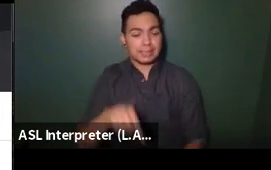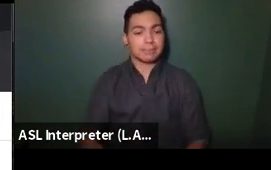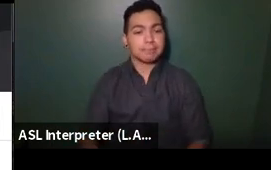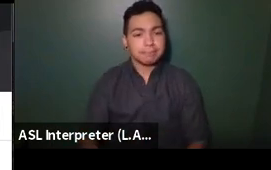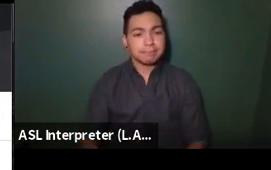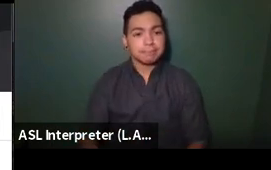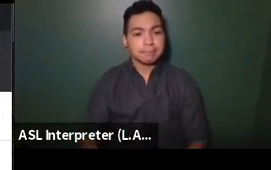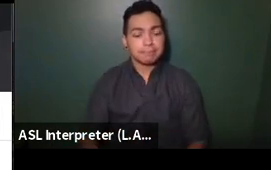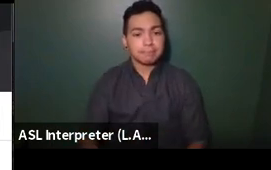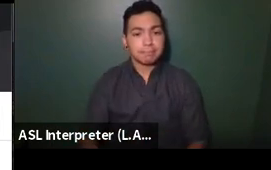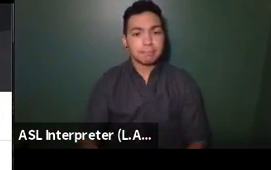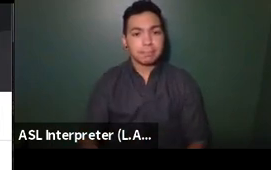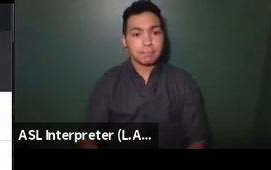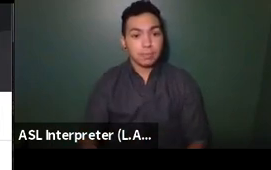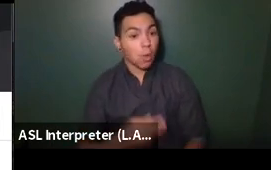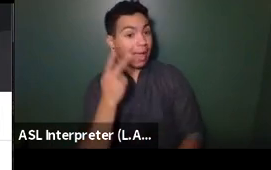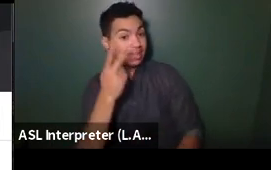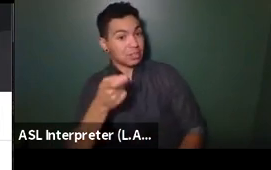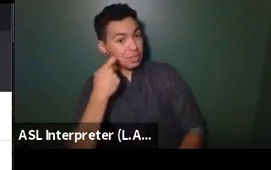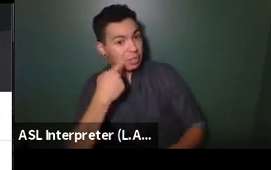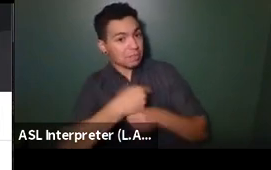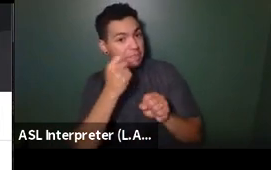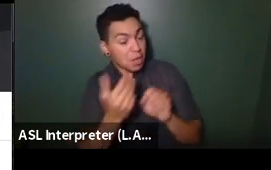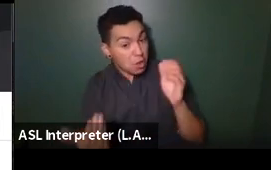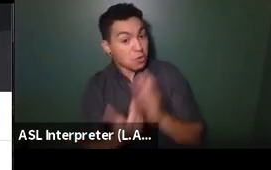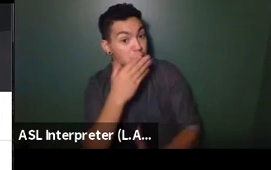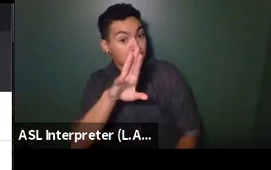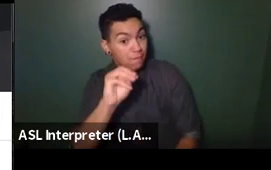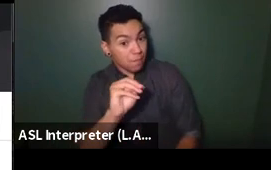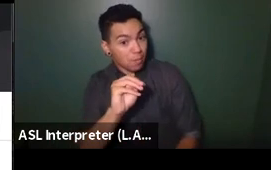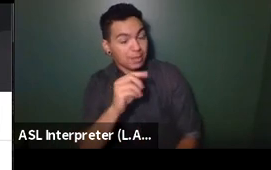Jeff Crawford: Oh look like it just made a new Google Form right there. It's Jeff Crawford: a blank quiz Google Forms.